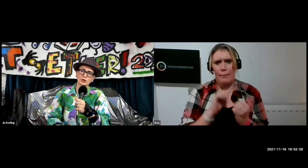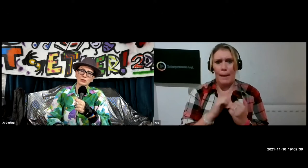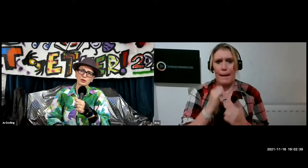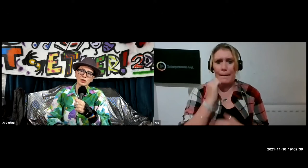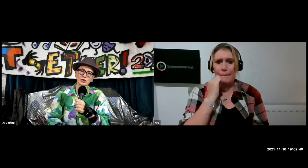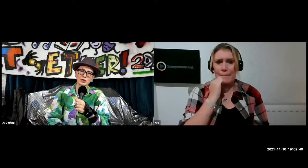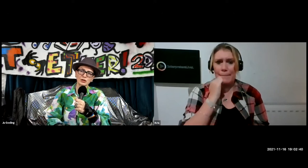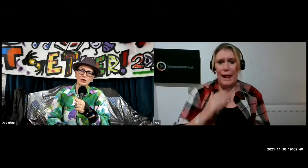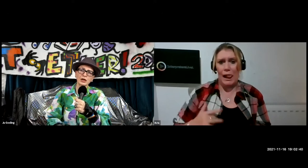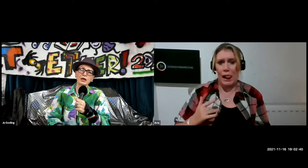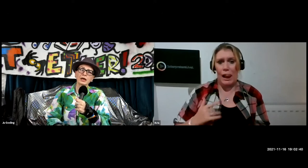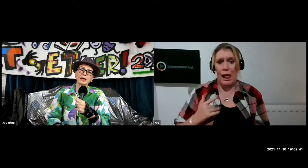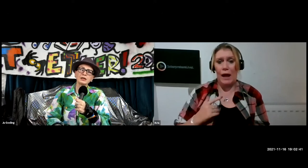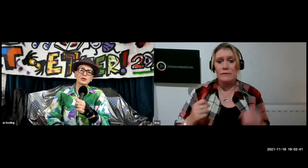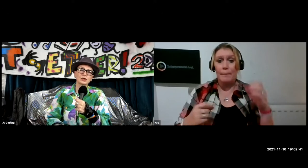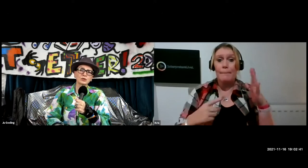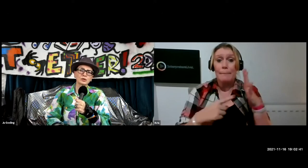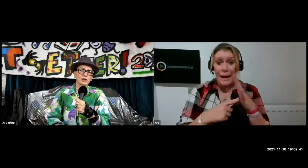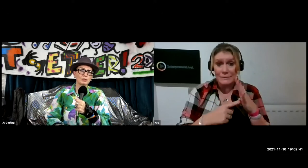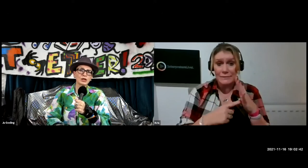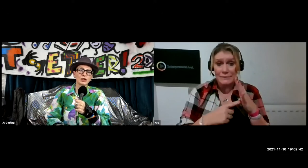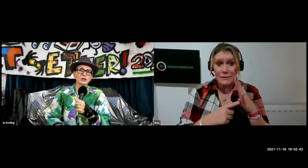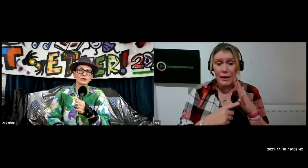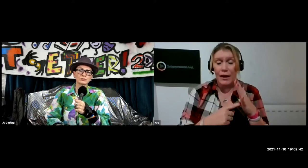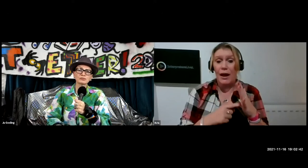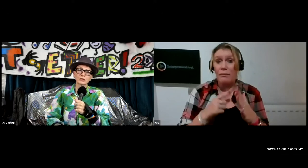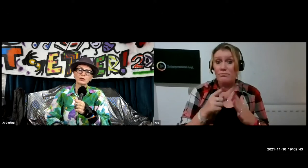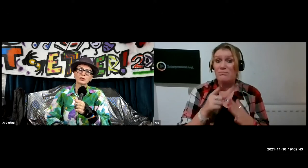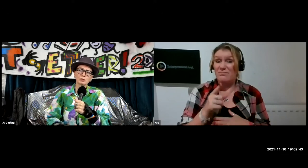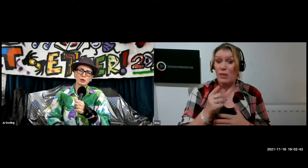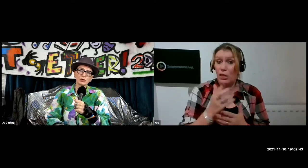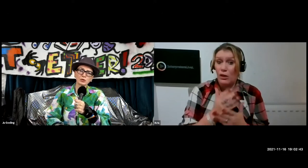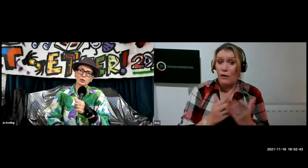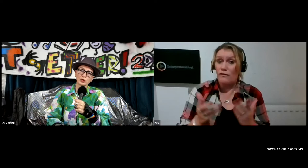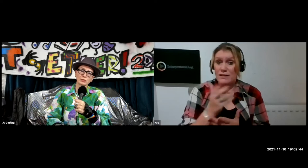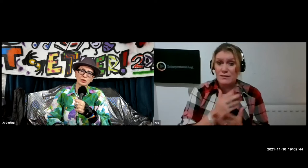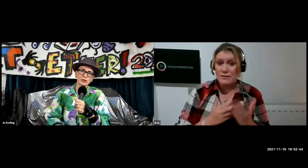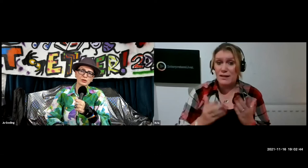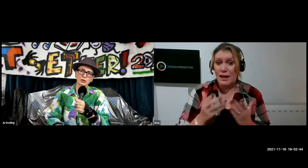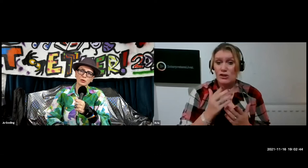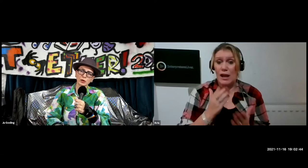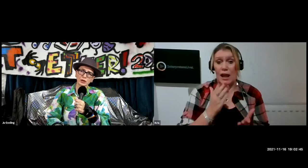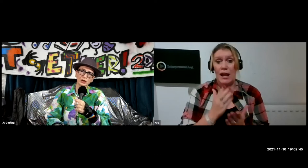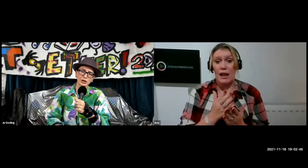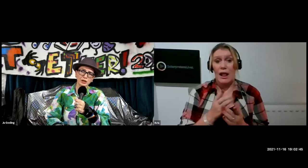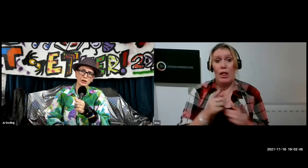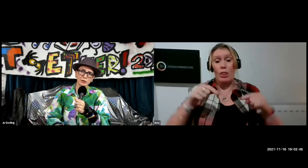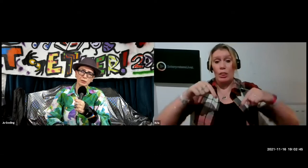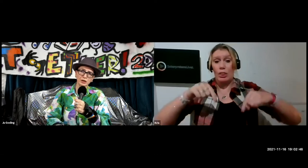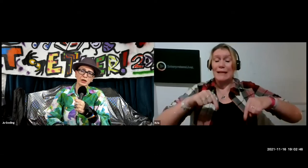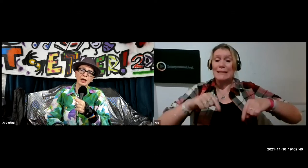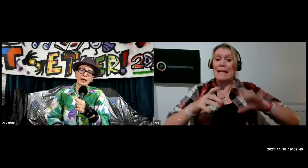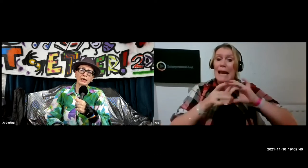conversation and it is the subject of the spoken word piece that we are going to hear in a minute.